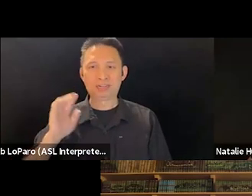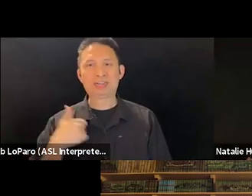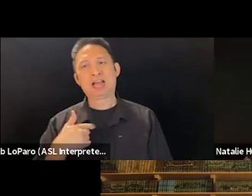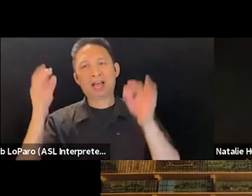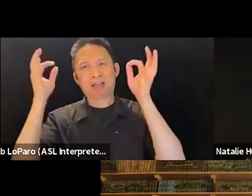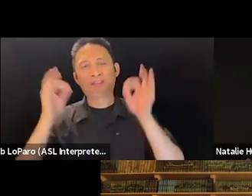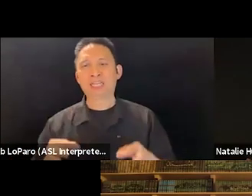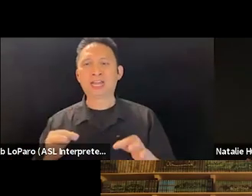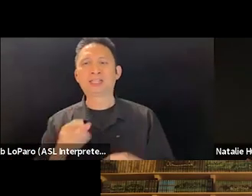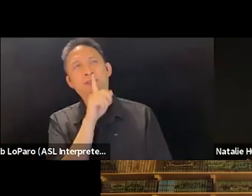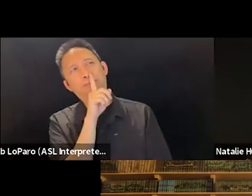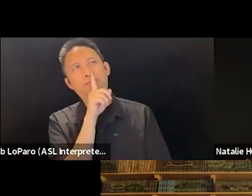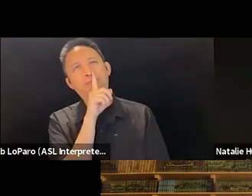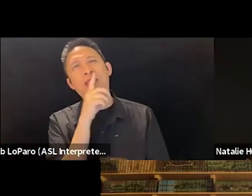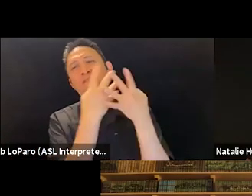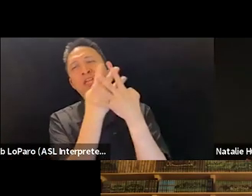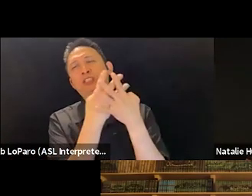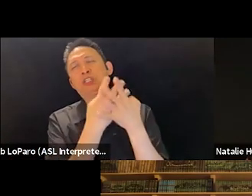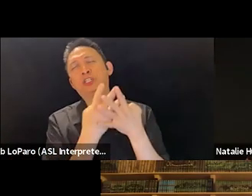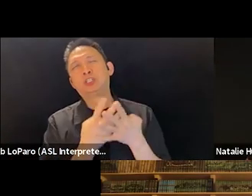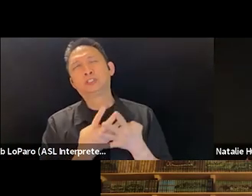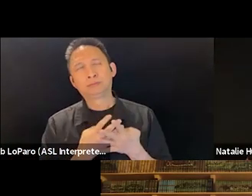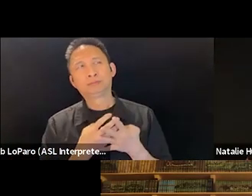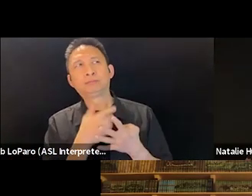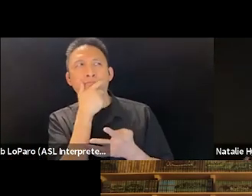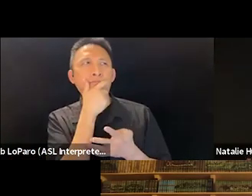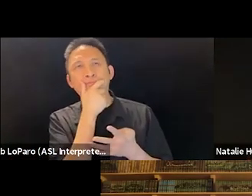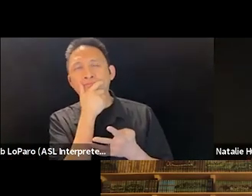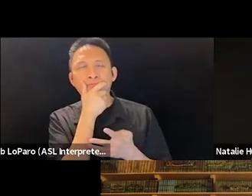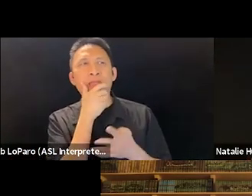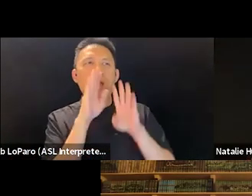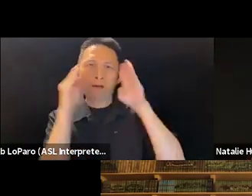And just to focus on films that I really want to see